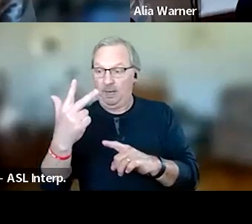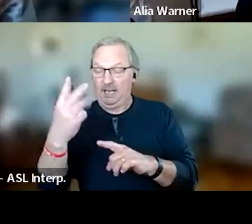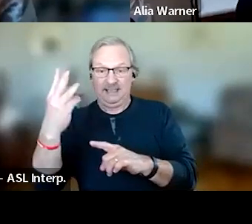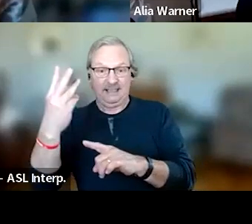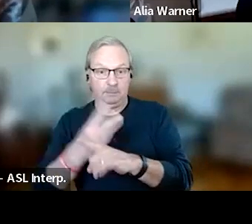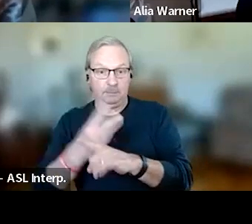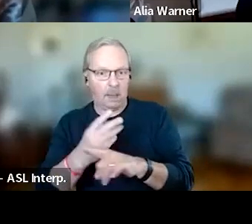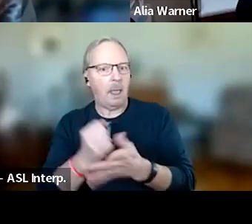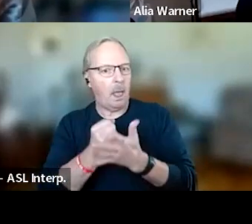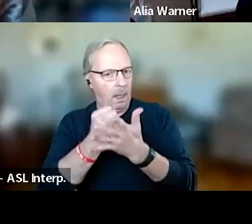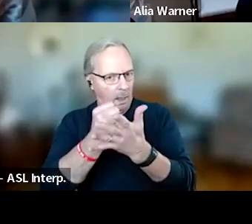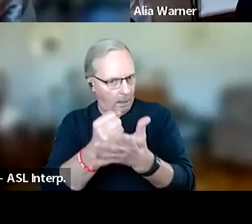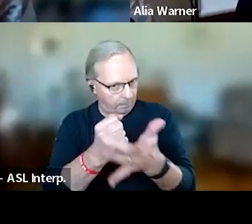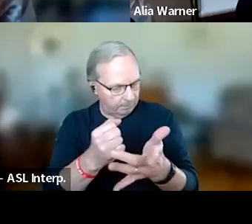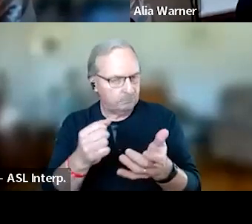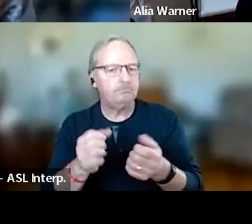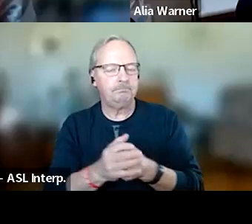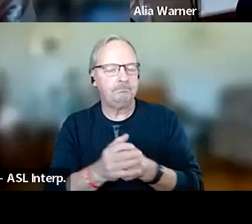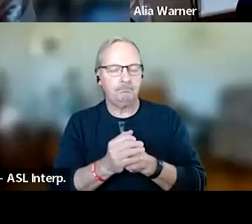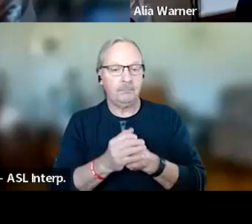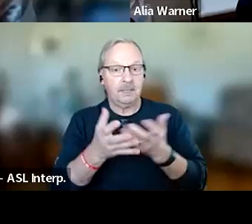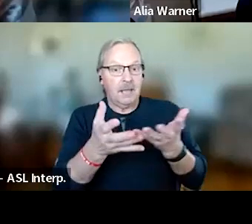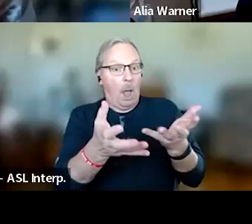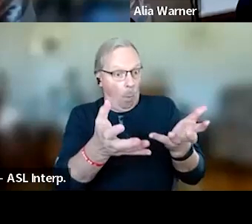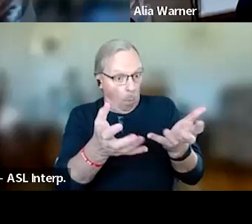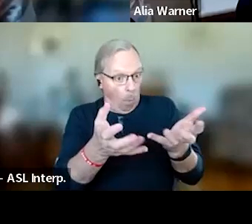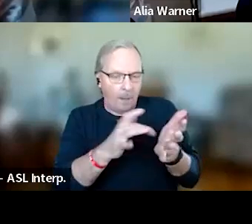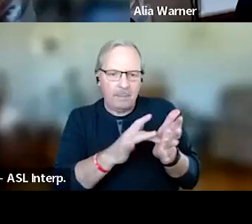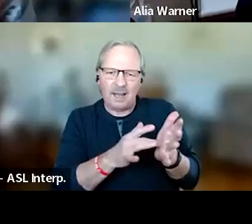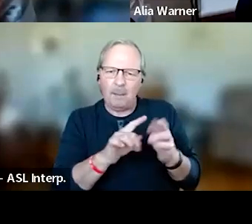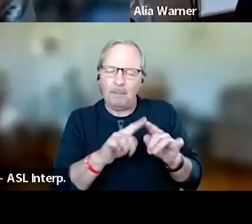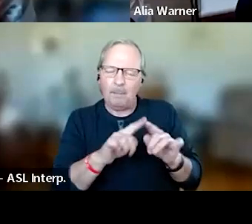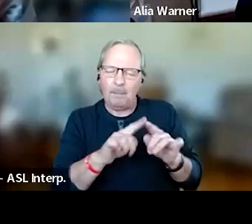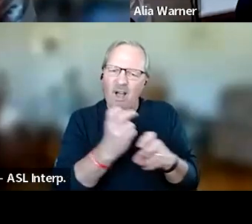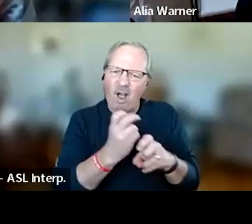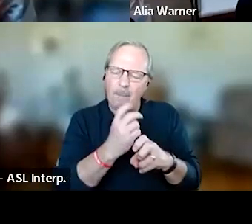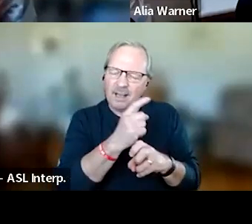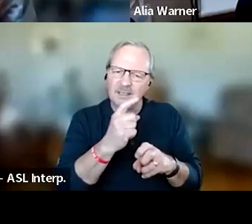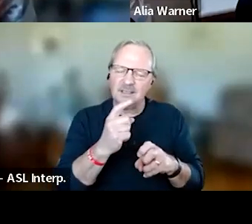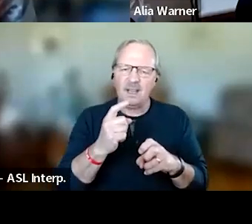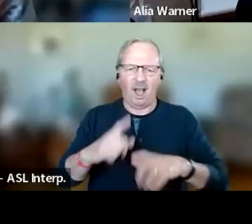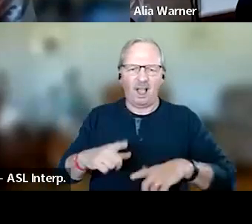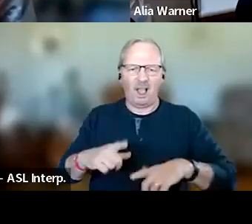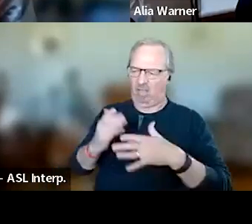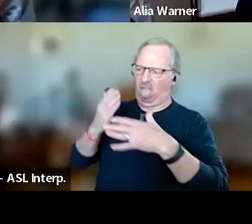strategy because they want to take medications. It's just really hard when life gets in the way. Like Missy said, you've got so many things going on,